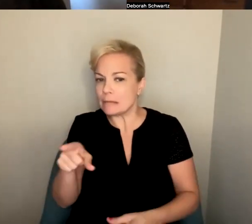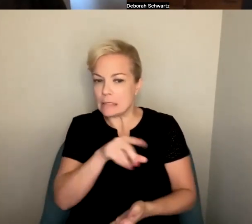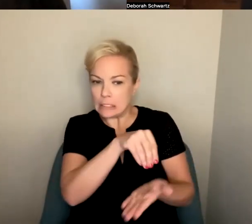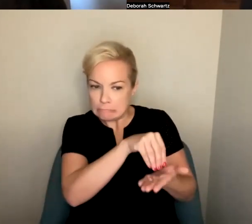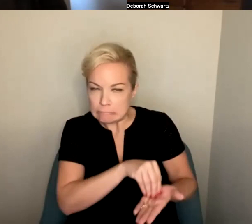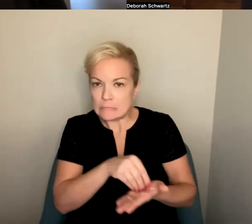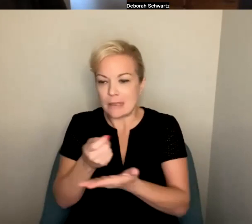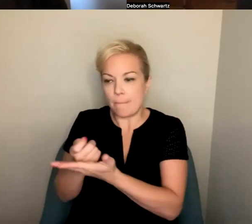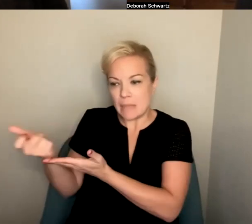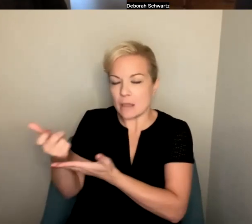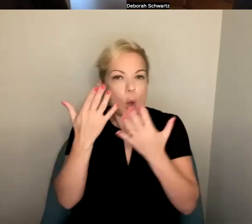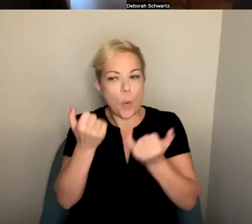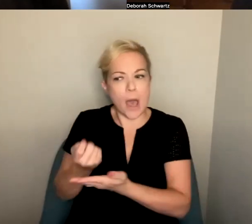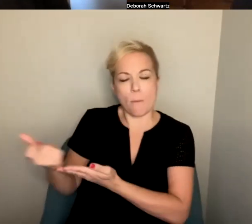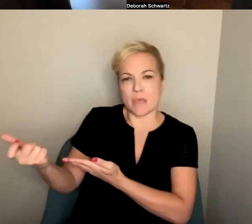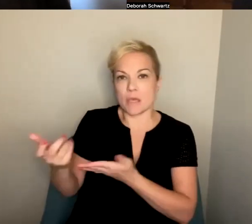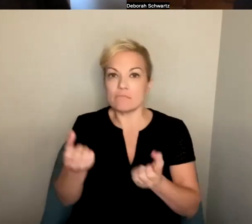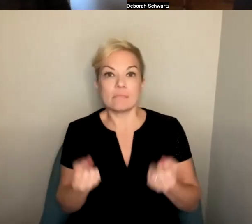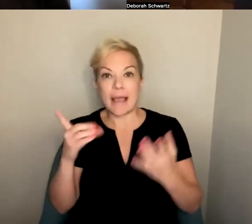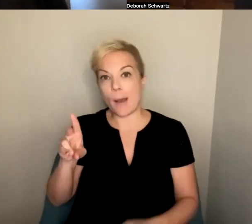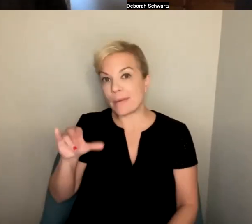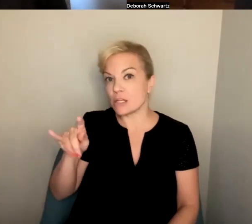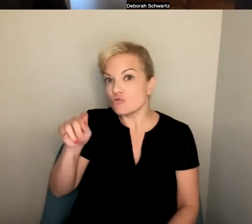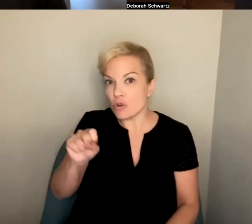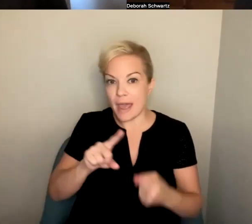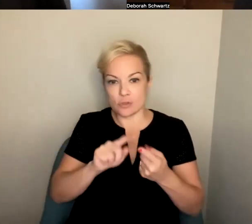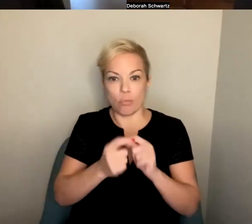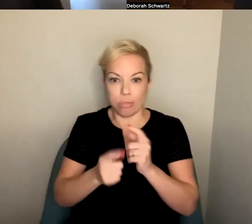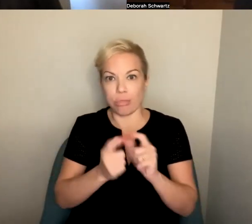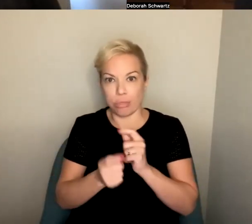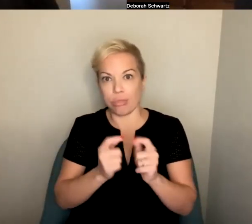why did he omit it, how many drafts did it take to get to the final version that he published in 1903